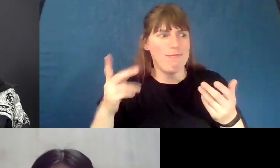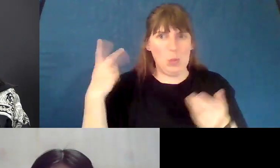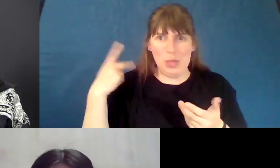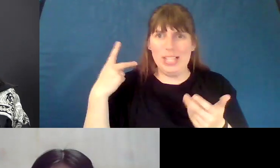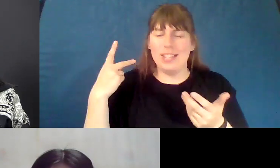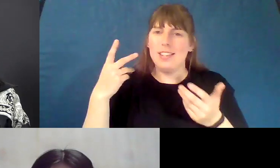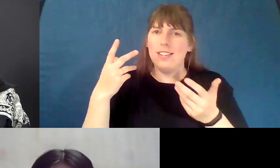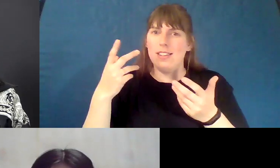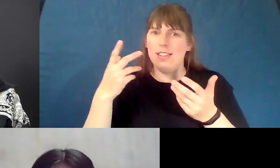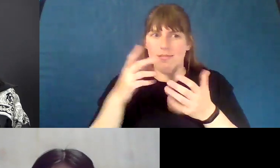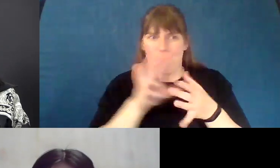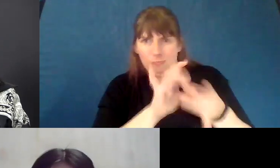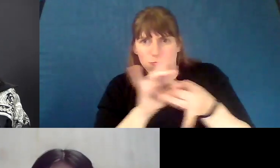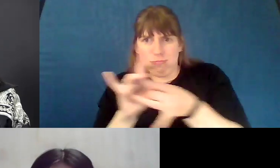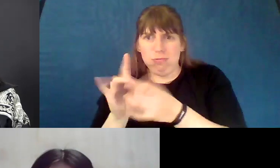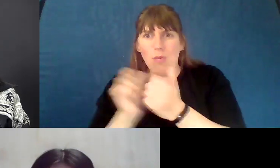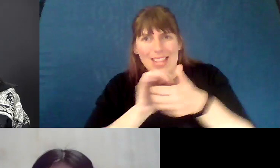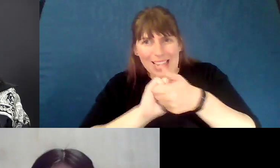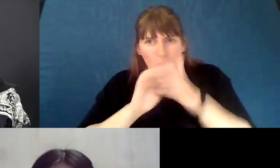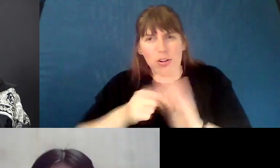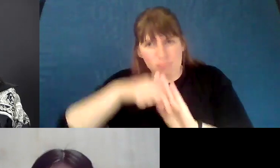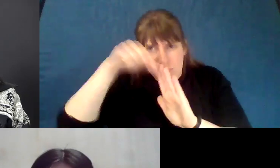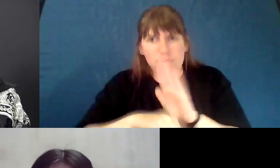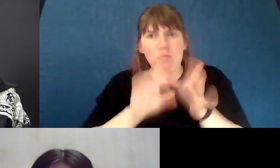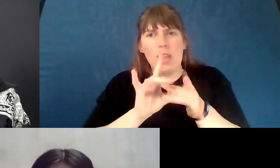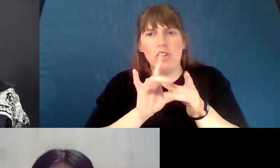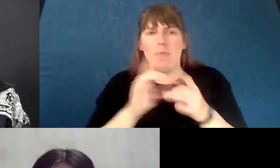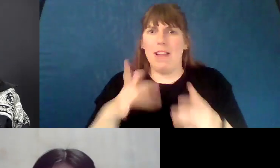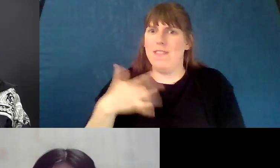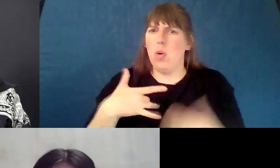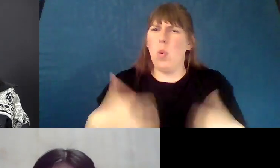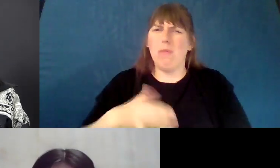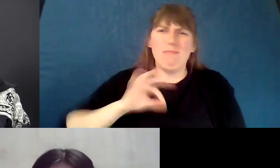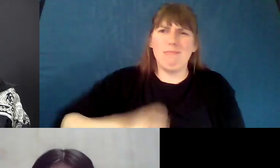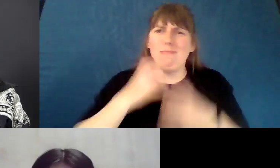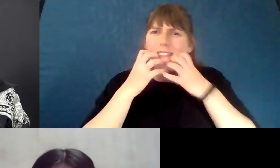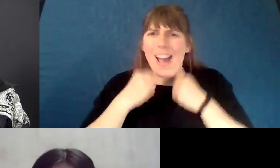relationships with our collaborators. And that is the most valuable thing for us moving forward.